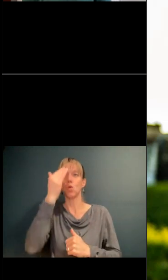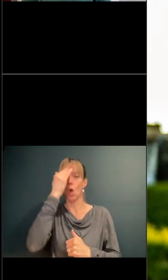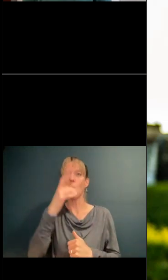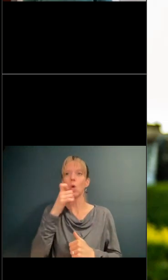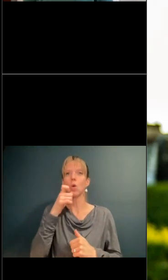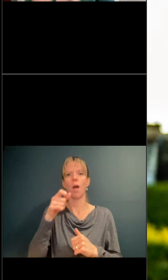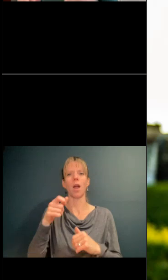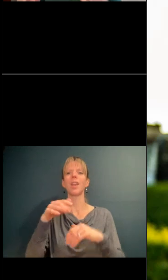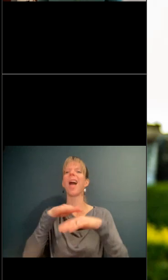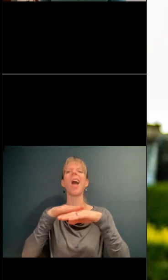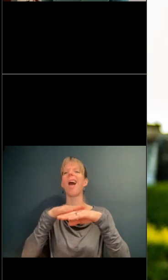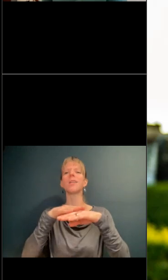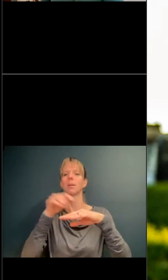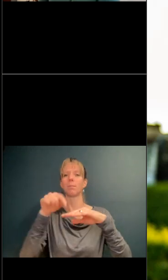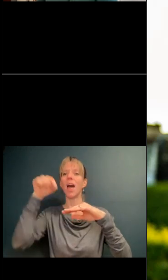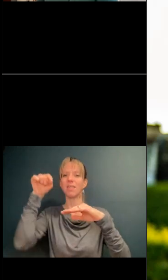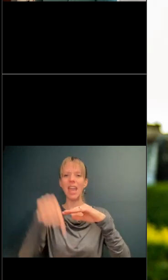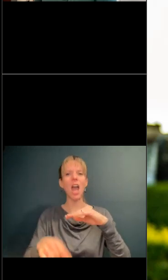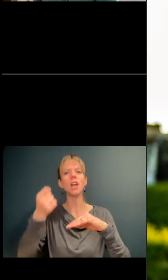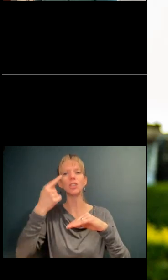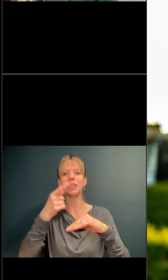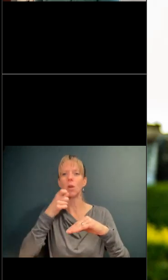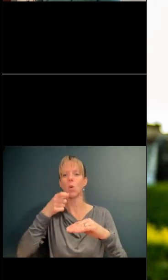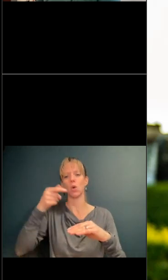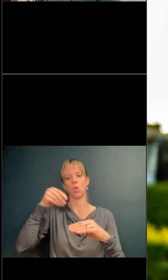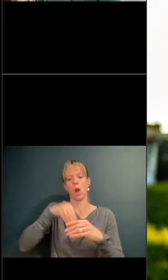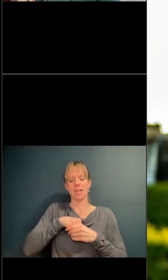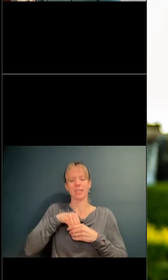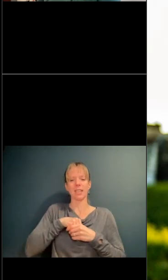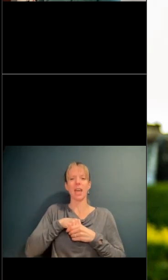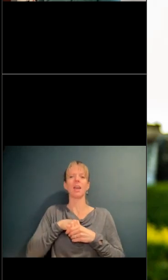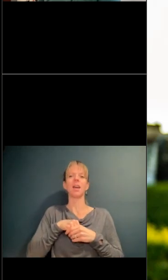Who love you, who need you, and miss you when you are not there.